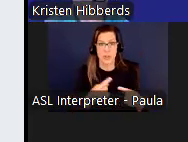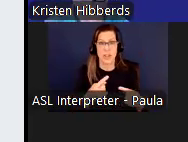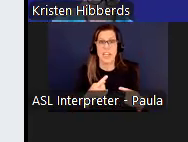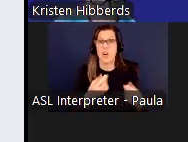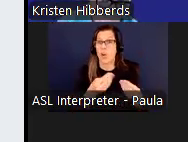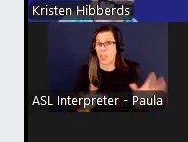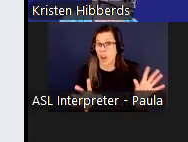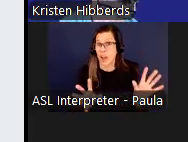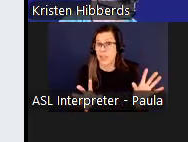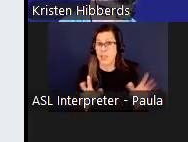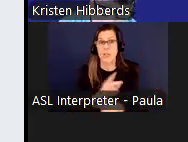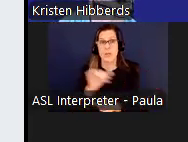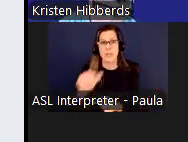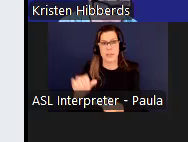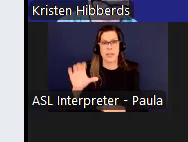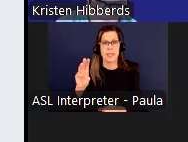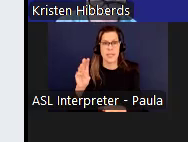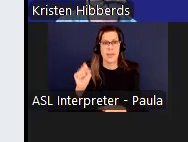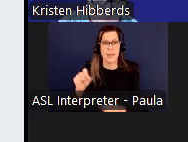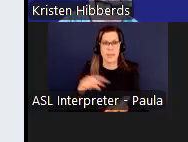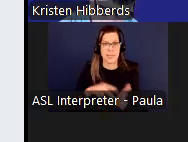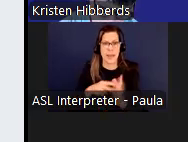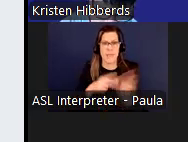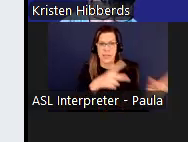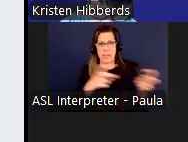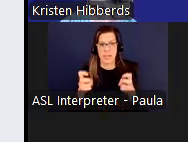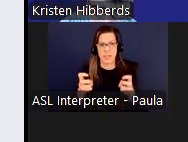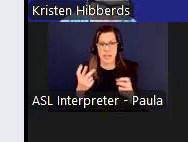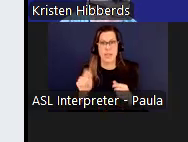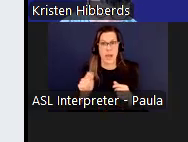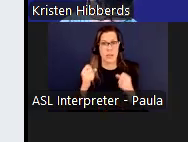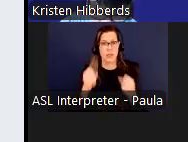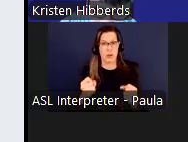even using that CMS definition of the strong likelihood and just kind of